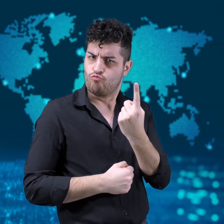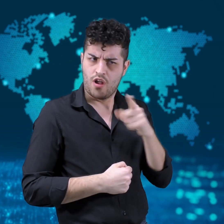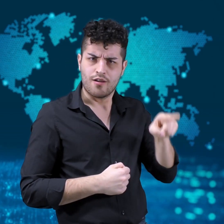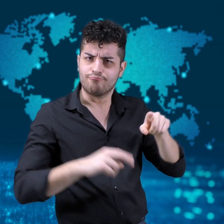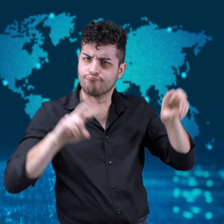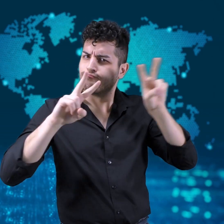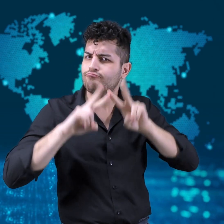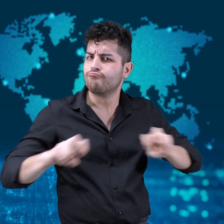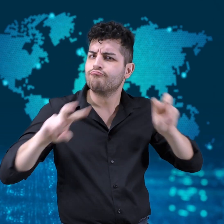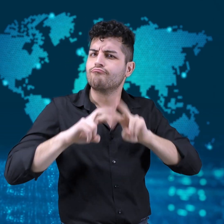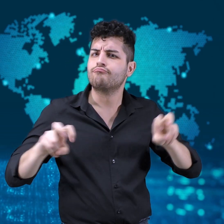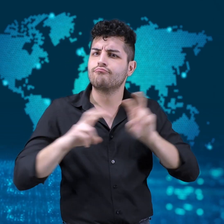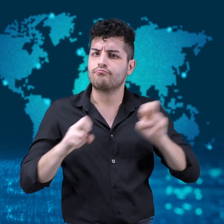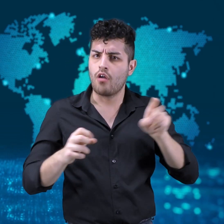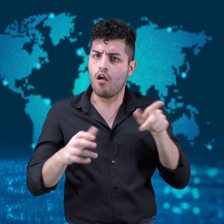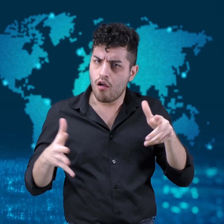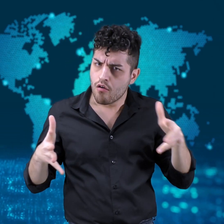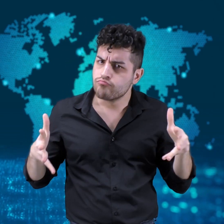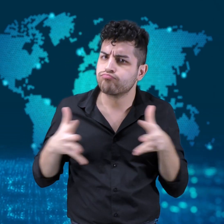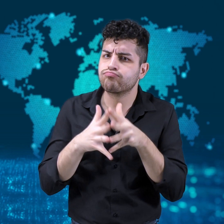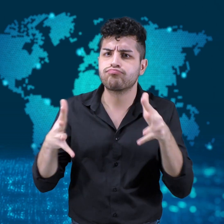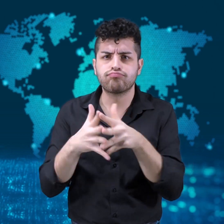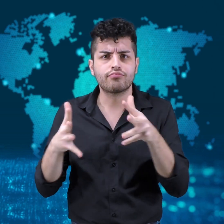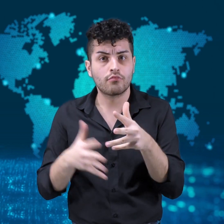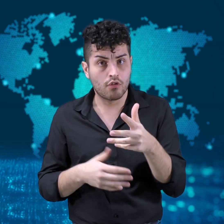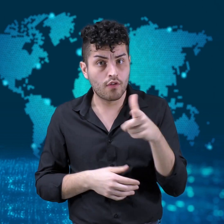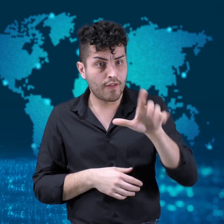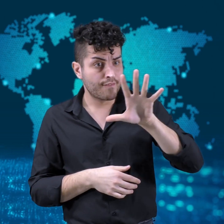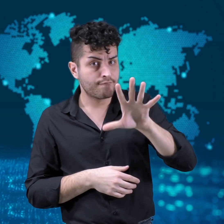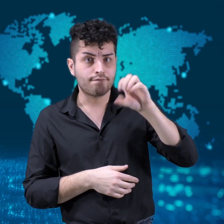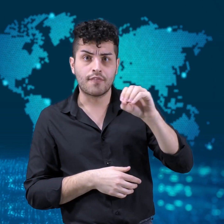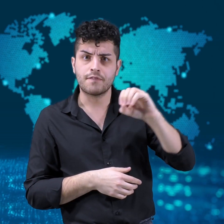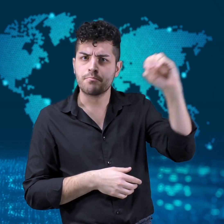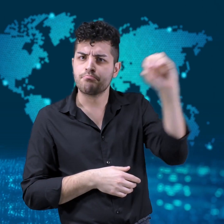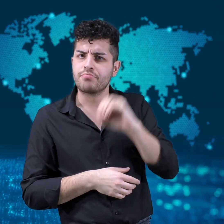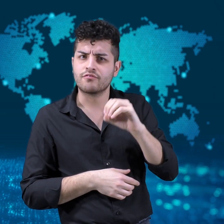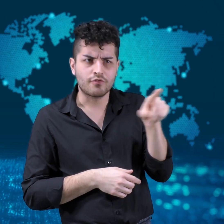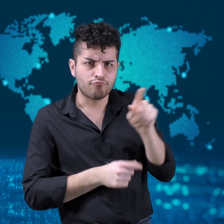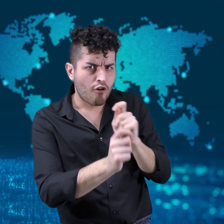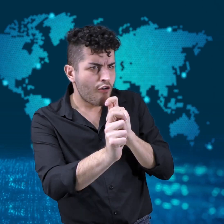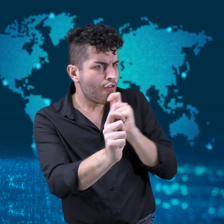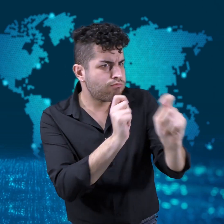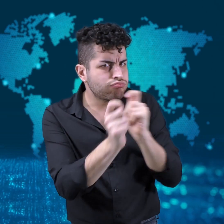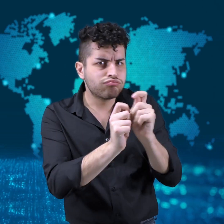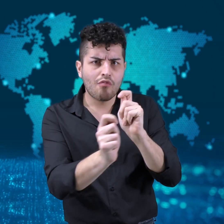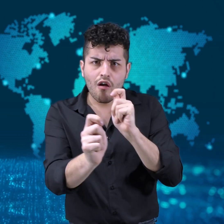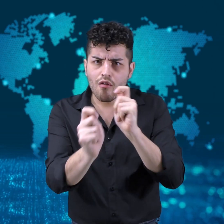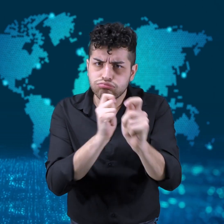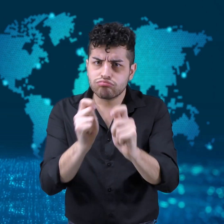against “fake news” about the COVID-19 vaccination.